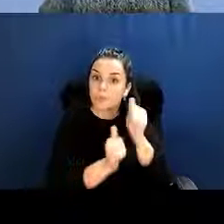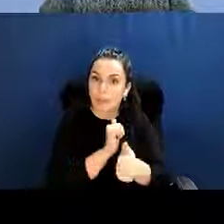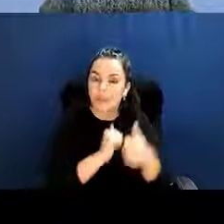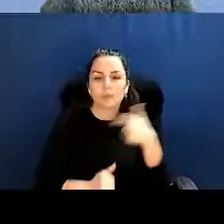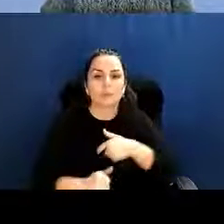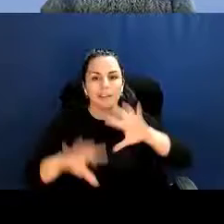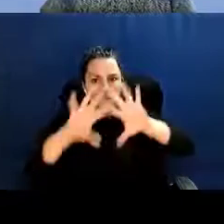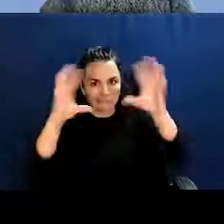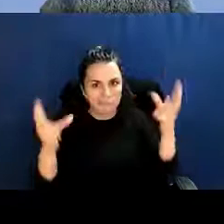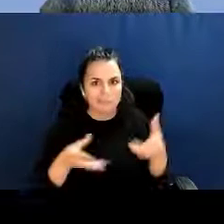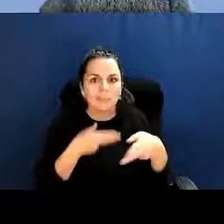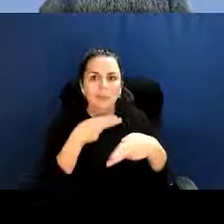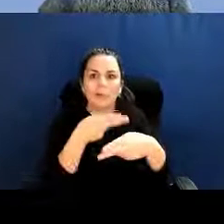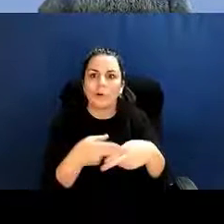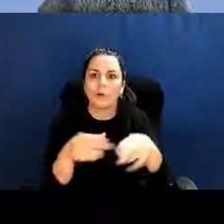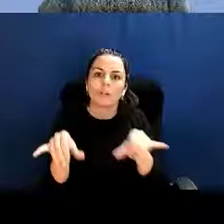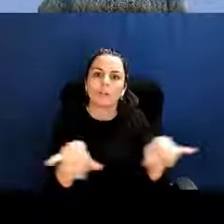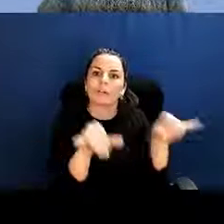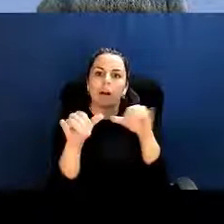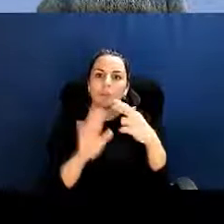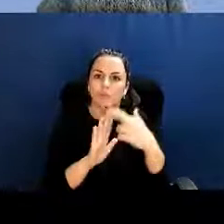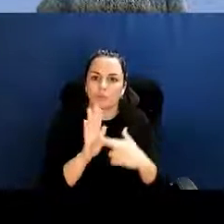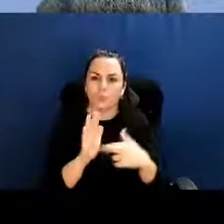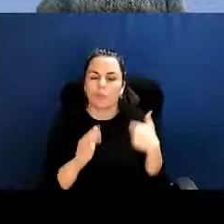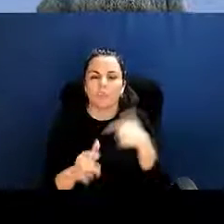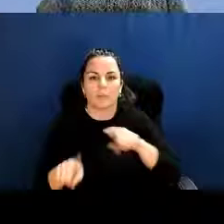and that's what we've been using in the last 2 decades.